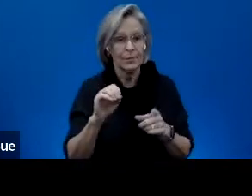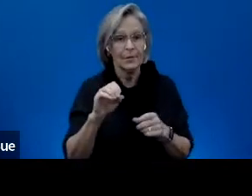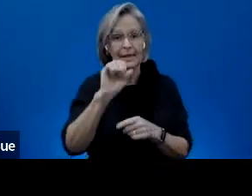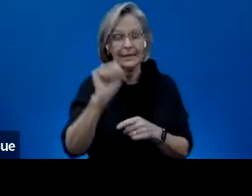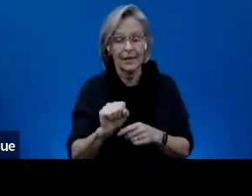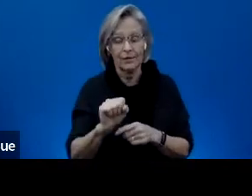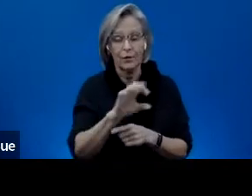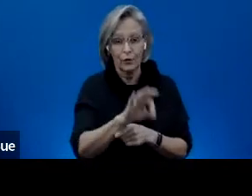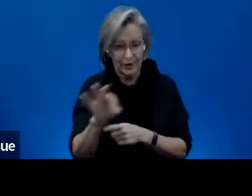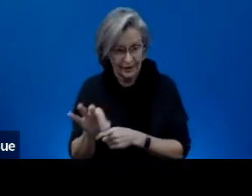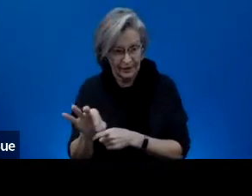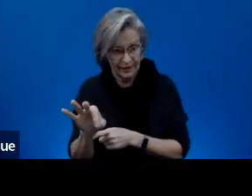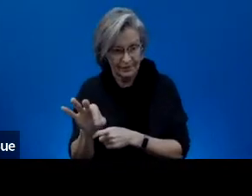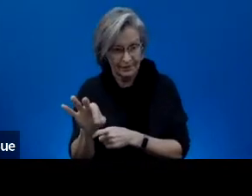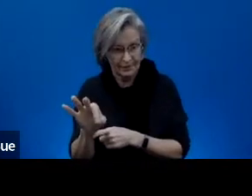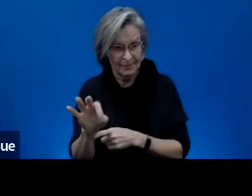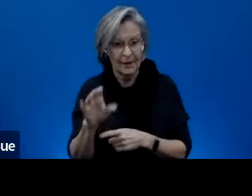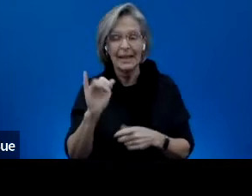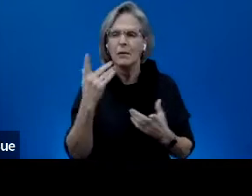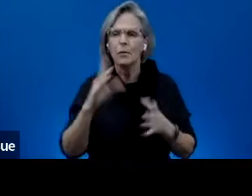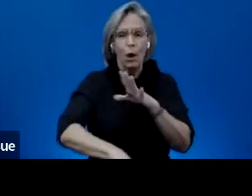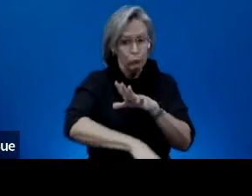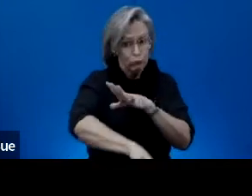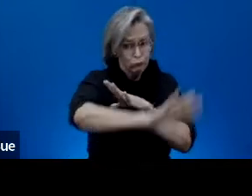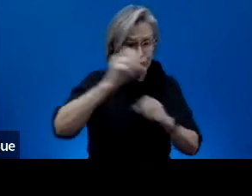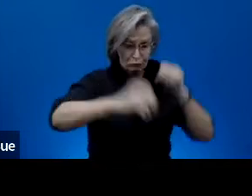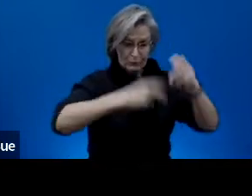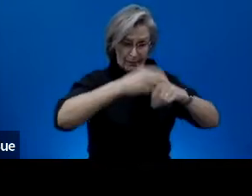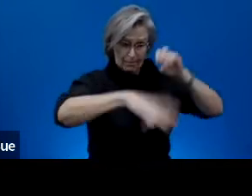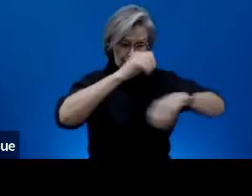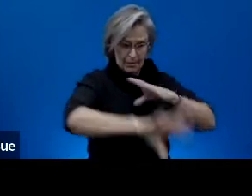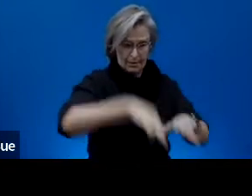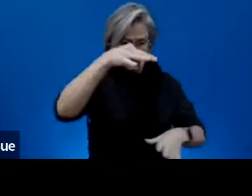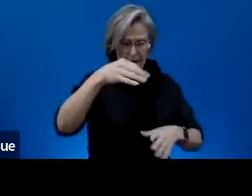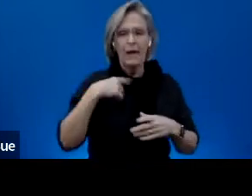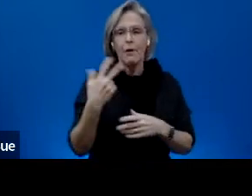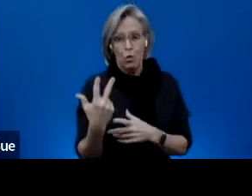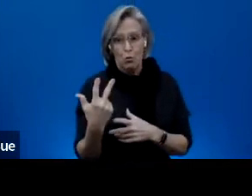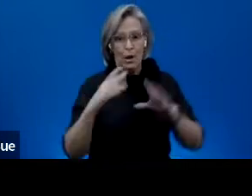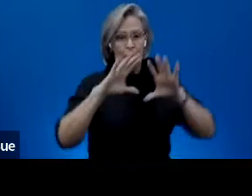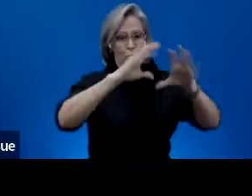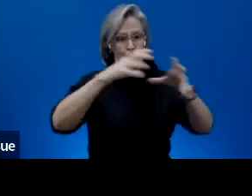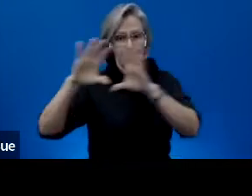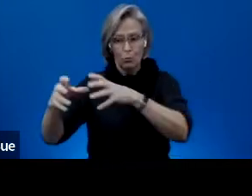while it is a lottery, we divide into three groups. So, that is allowed, we are allowed to do